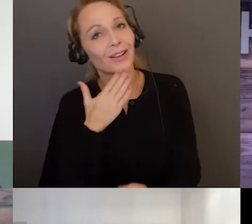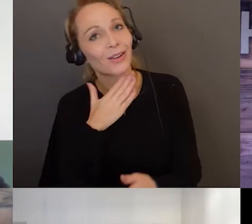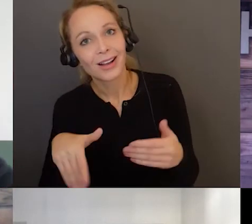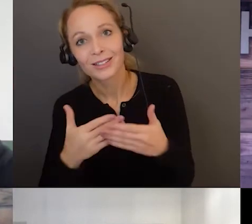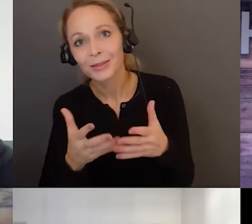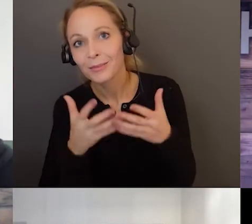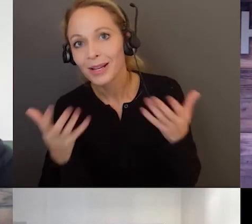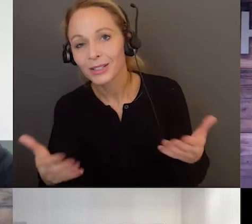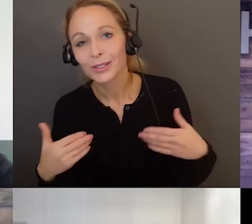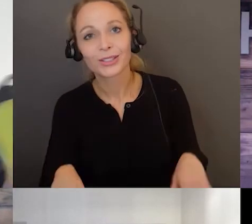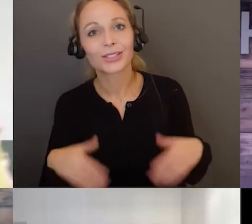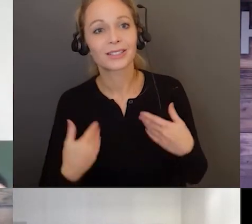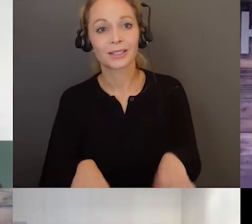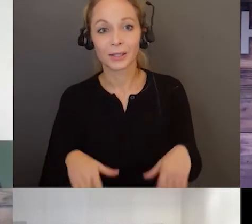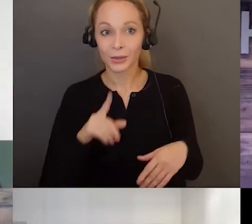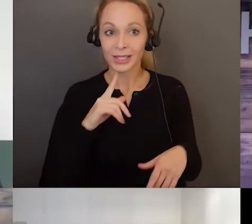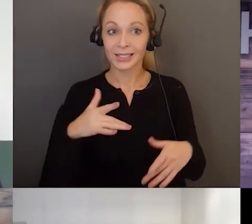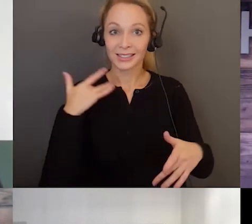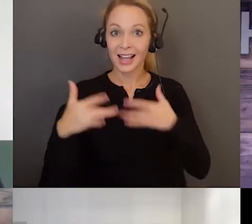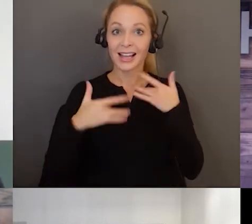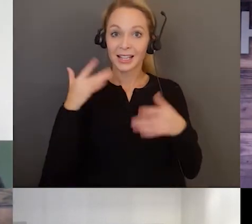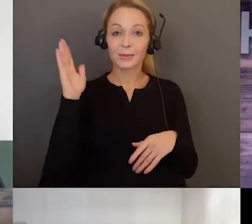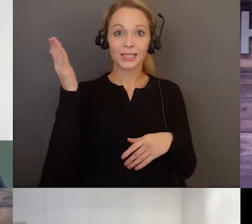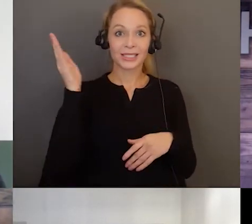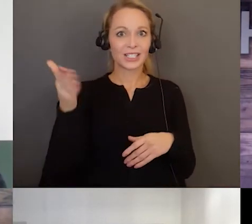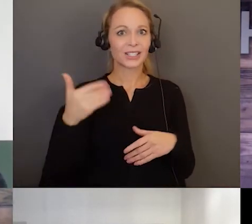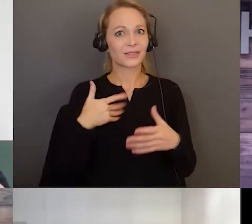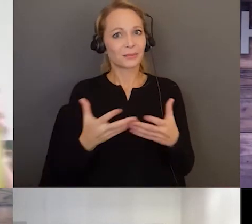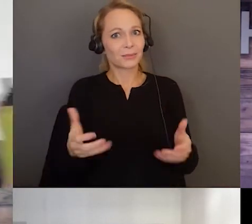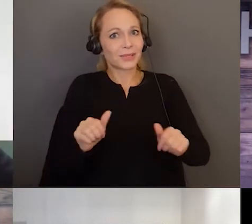WHAT A SUPER EXCITING PRESENTATION. THERE'S SO MUCH POTENTIAL THERE.